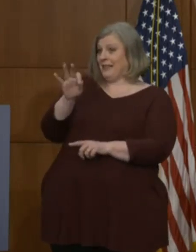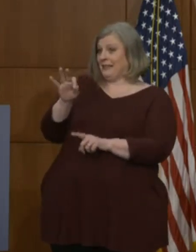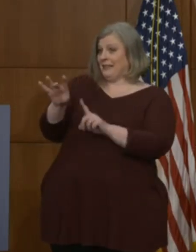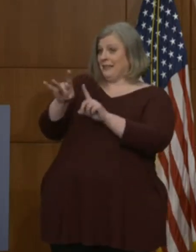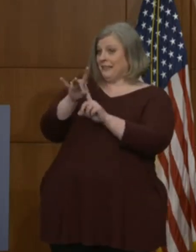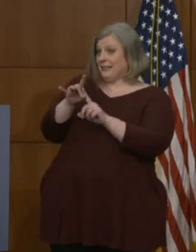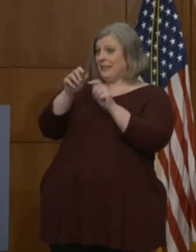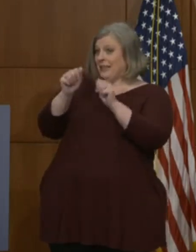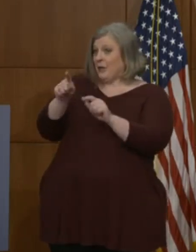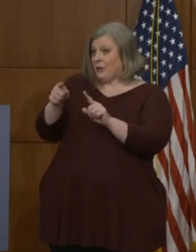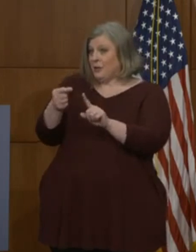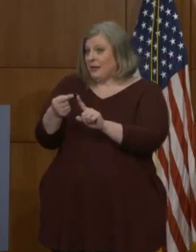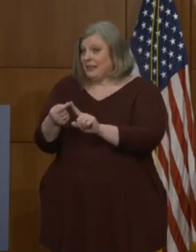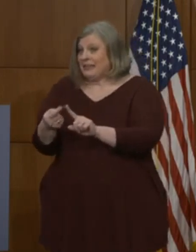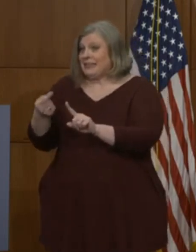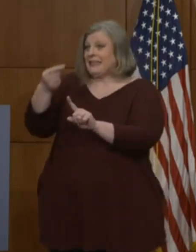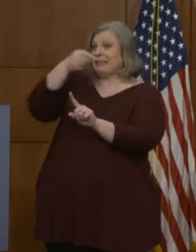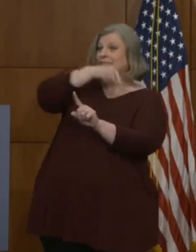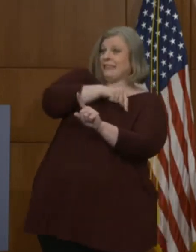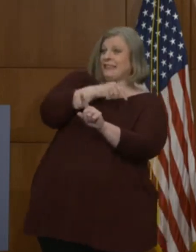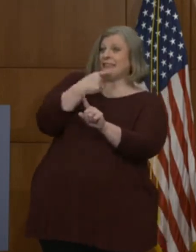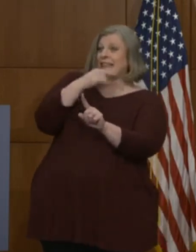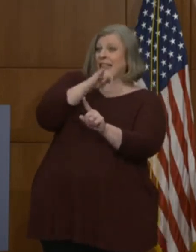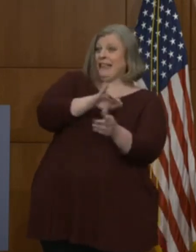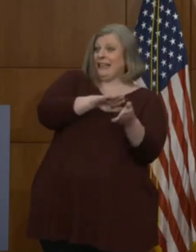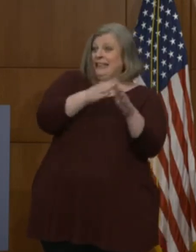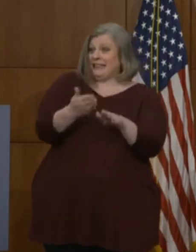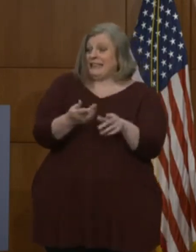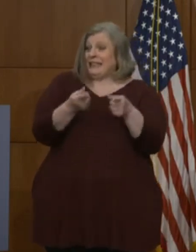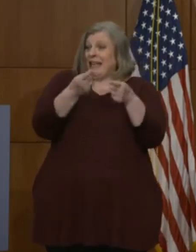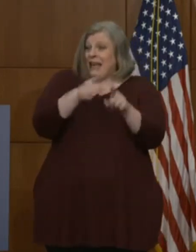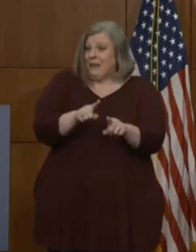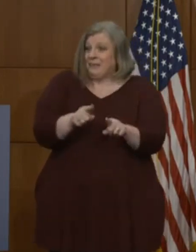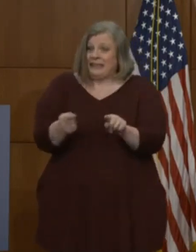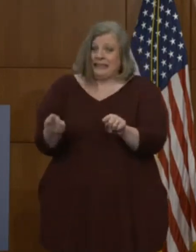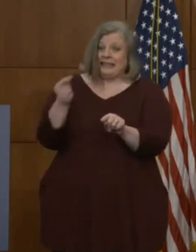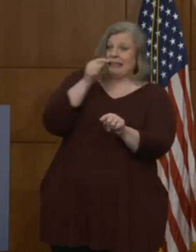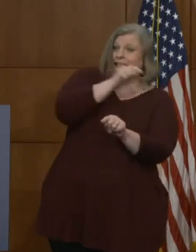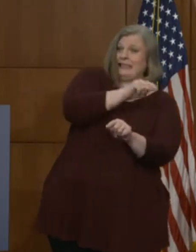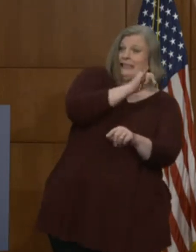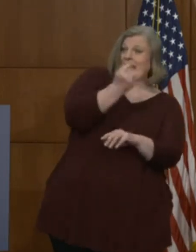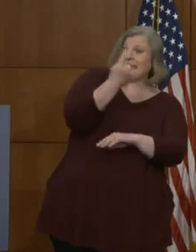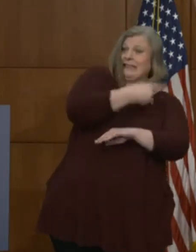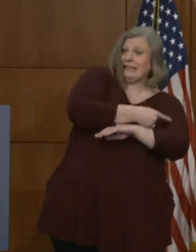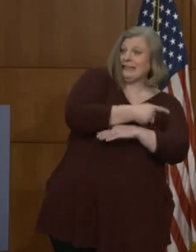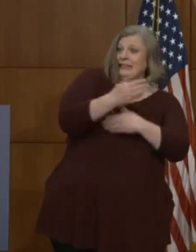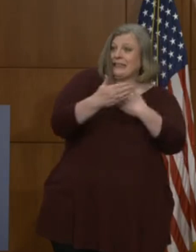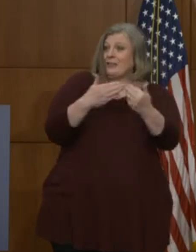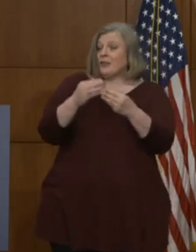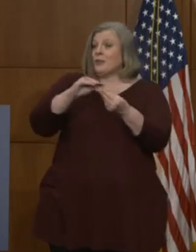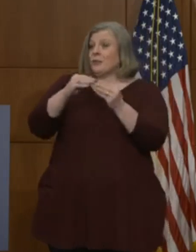THEY’RE TIRED OF COVID NINETEEN COULD YOU GIVE US FACT CATERS COULD YOU GIVE US FACT CATERS TO TELL US THE EXACT THAT TO TELL US THE EXACT THAT HAPPENED ON THIS DAY AND THEN HAPPENED ON THIS DAY AND THEN EVEN THOUGH WE’RE SEEING THE